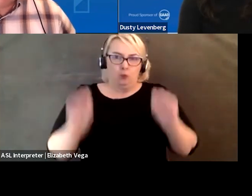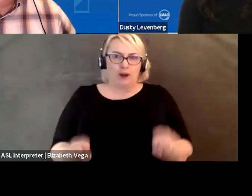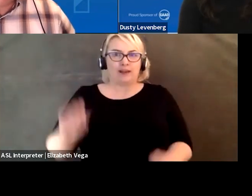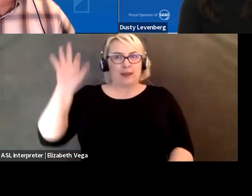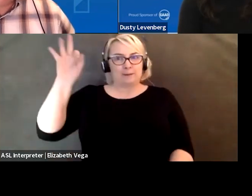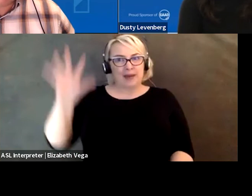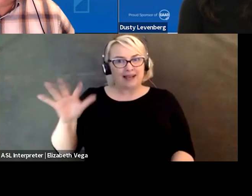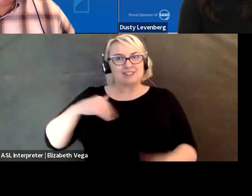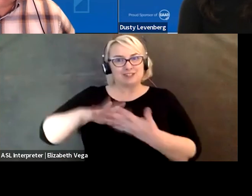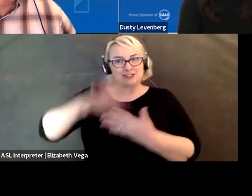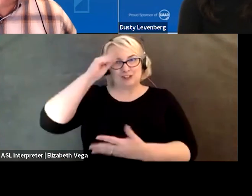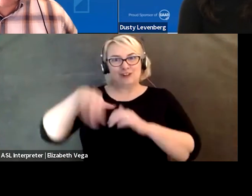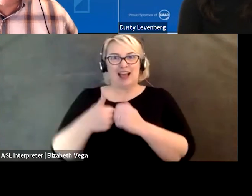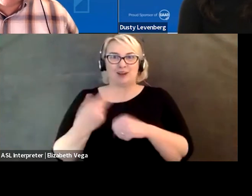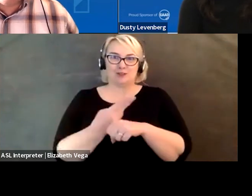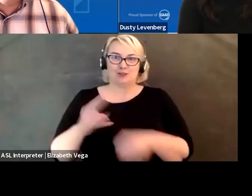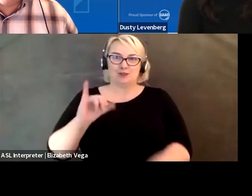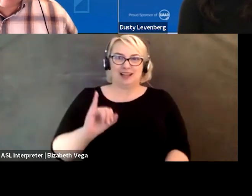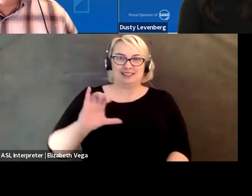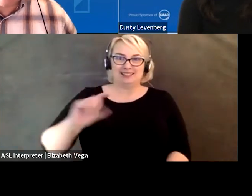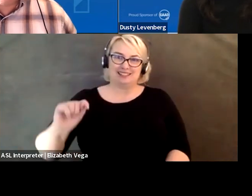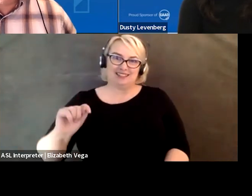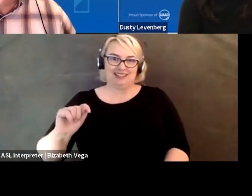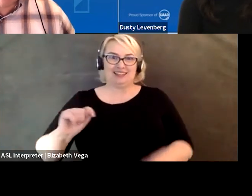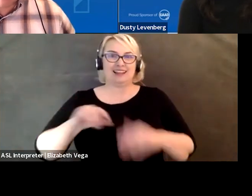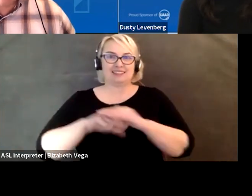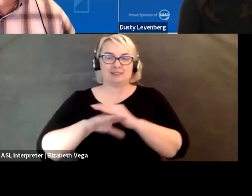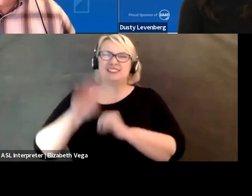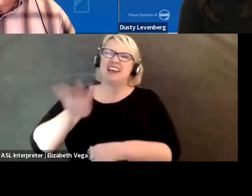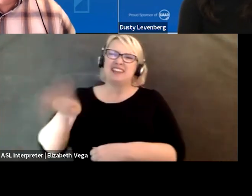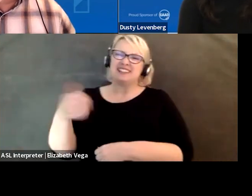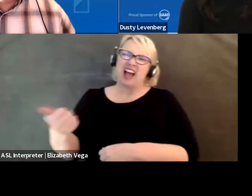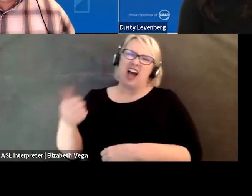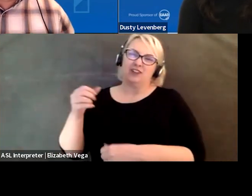Using that is the other side of using apps, programs and products accessibly.